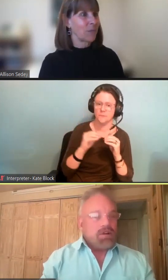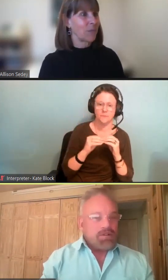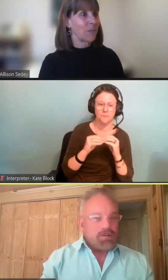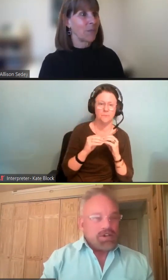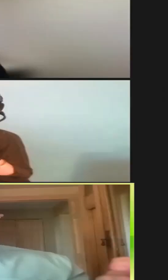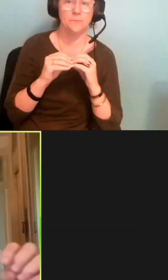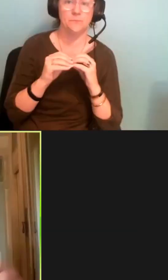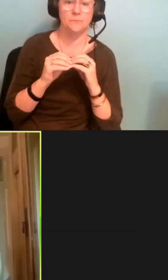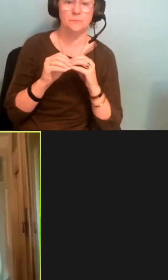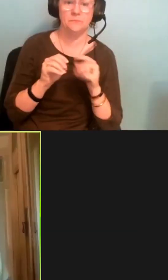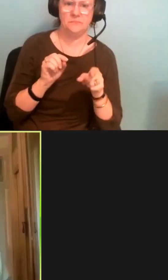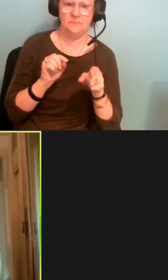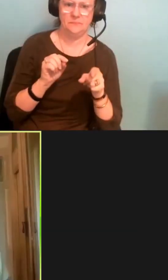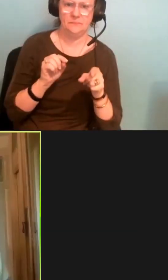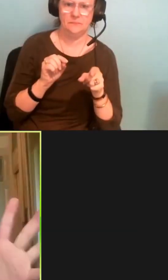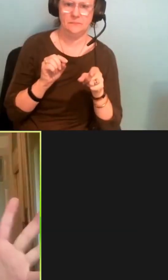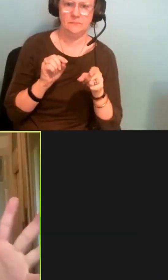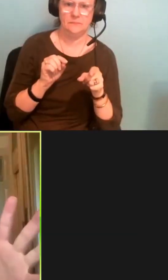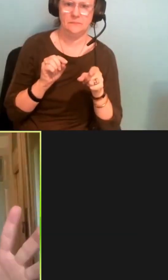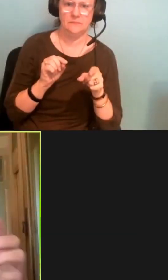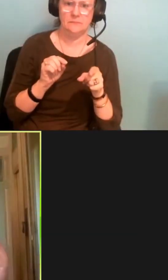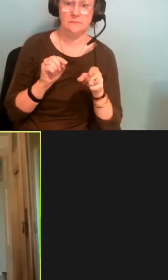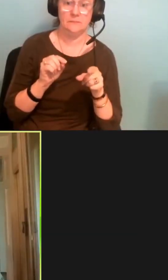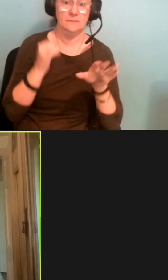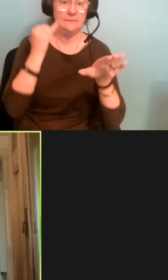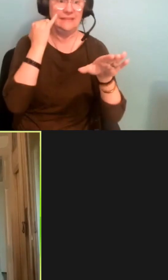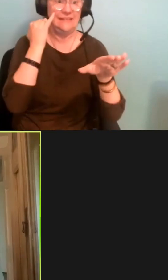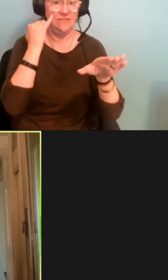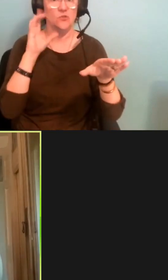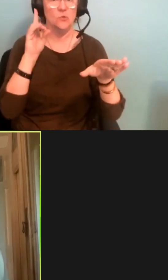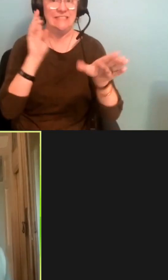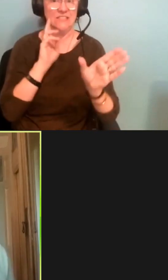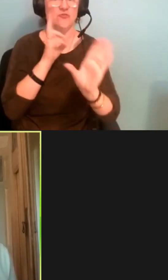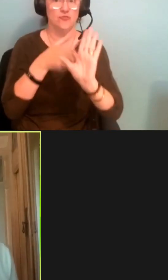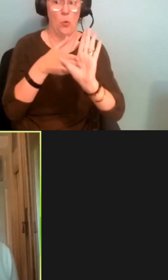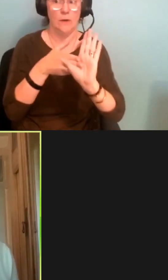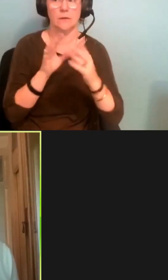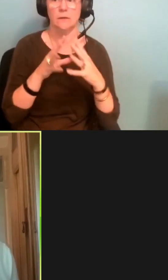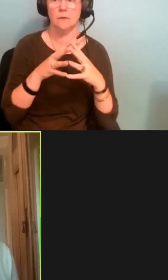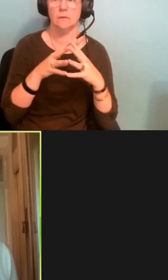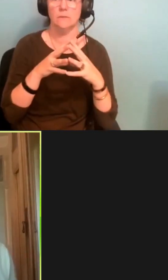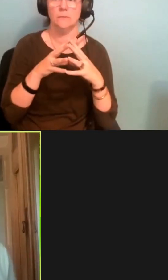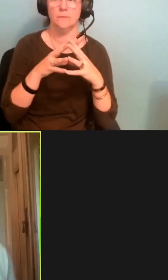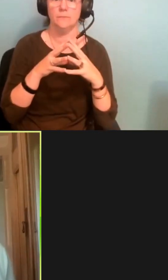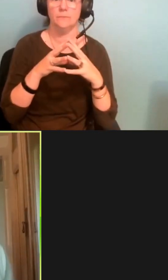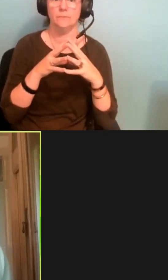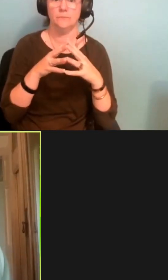questions uh for those of you who are on in the um Q&A box you can type your